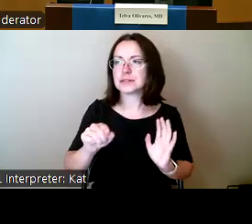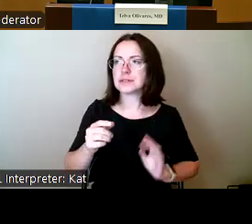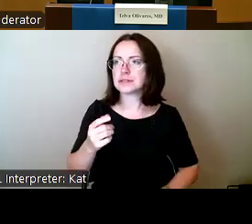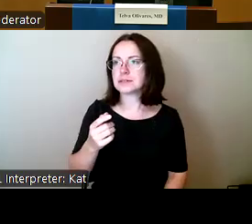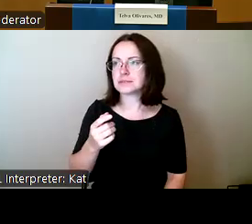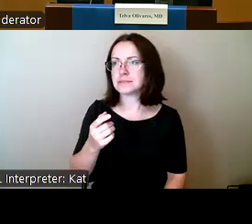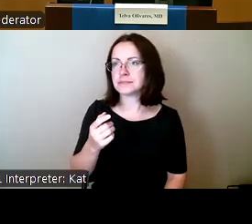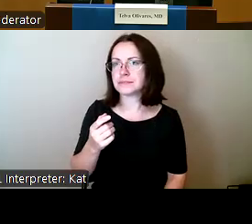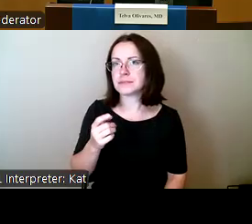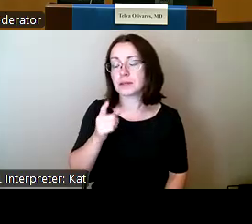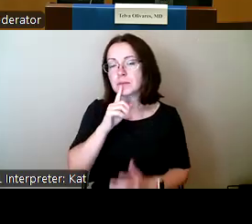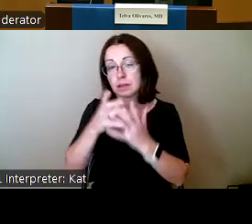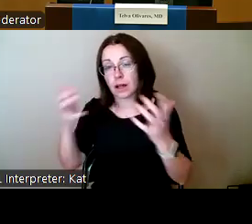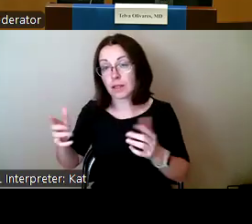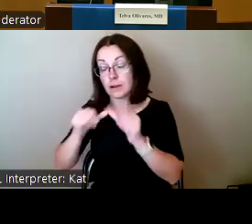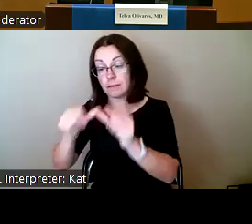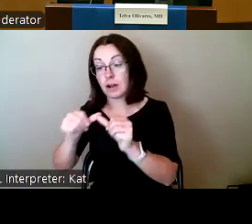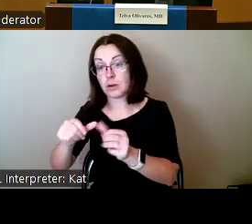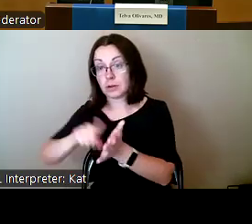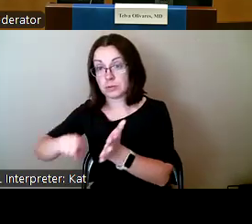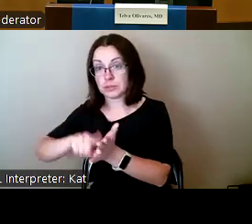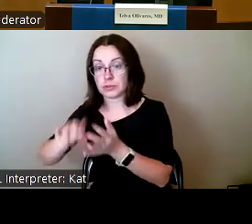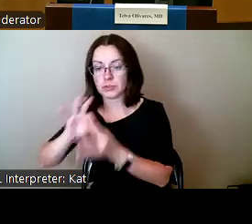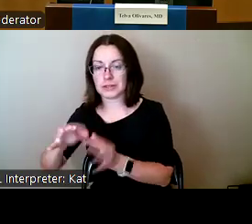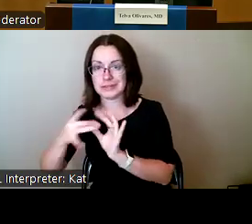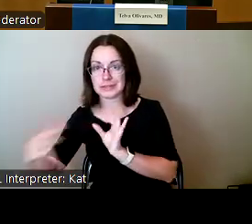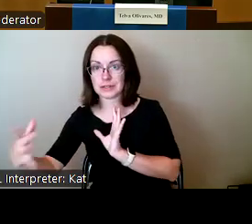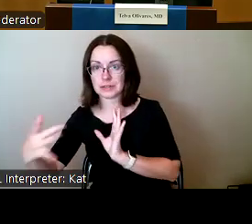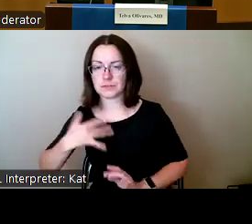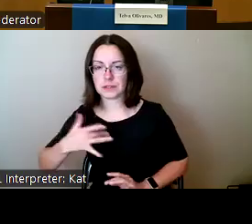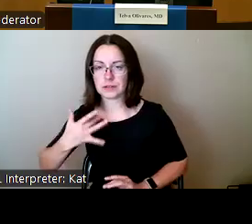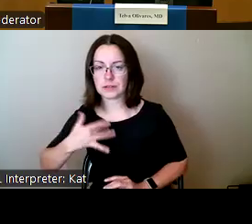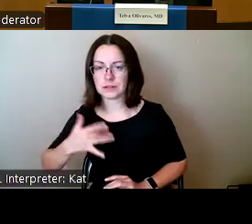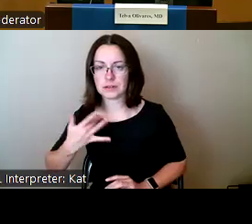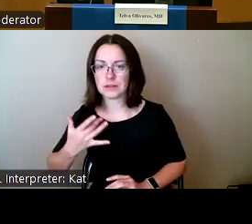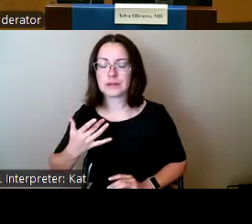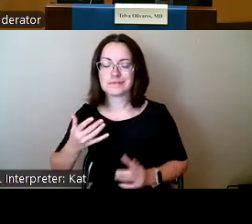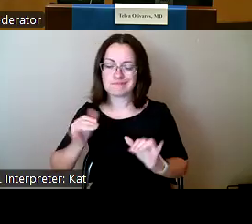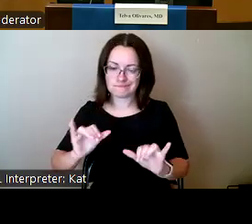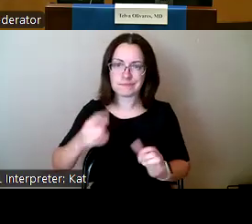great deal of ongoing research as there's a an appreciation of the prevalence of loneliness,